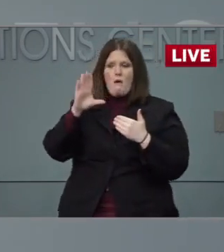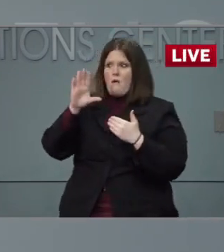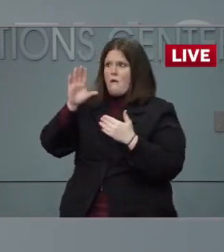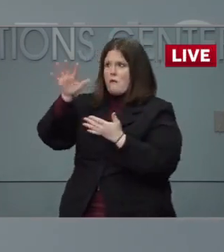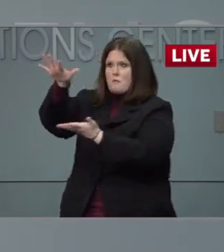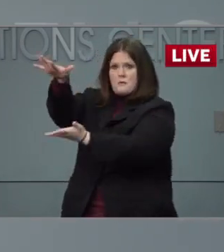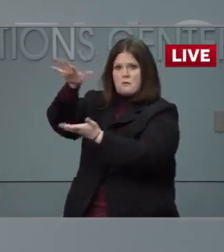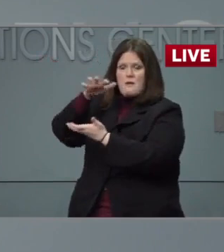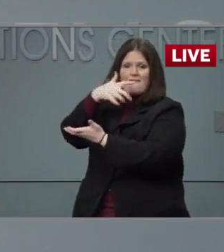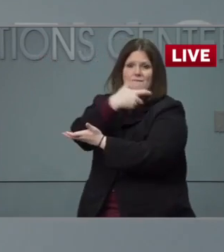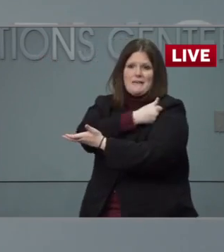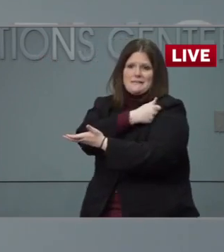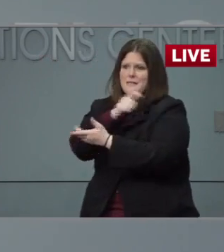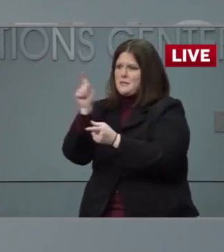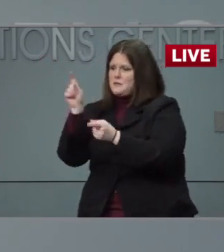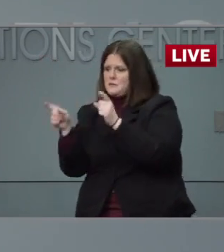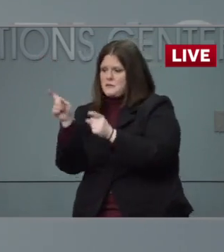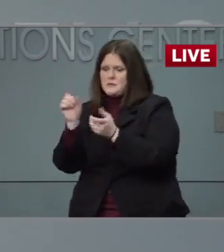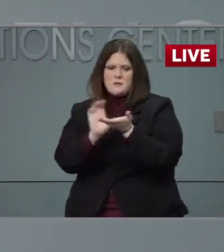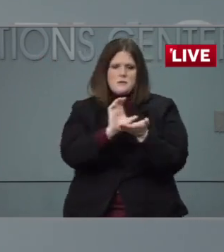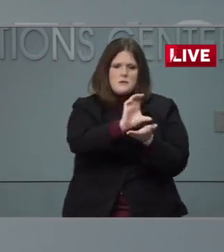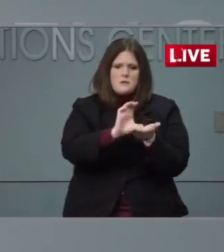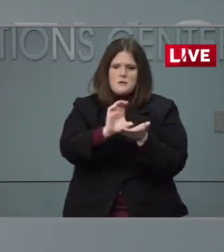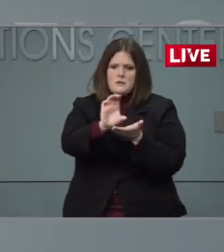TO HELP LOCAL HEALTH DEPARTMENTS PTHAT NEED IT.